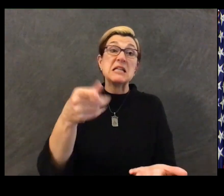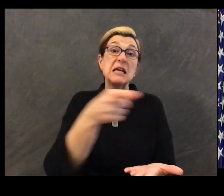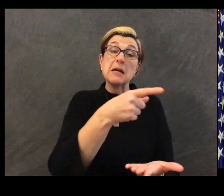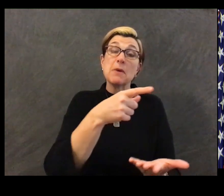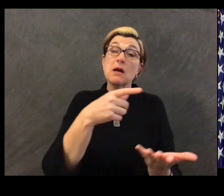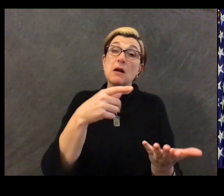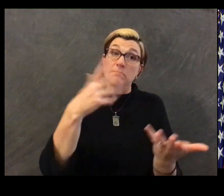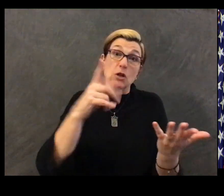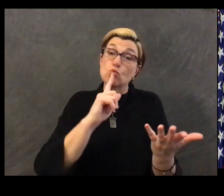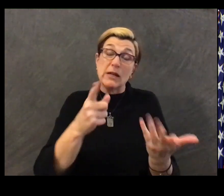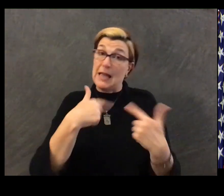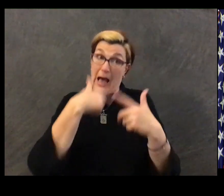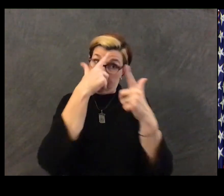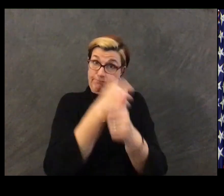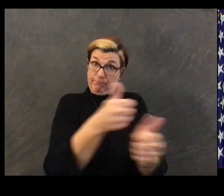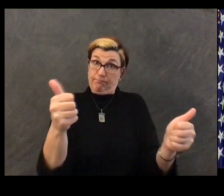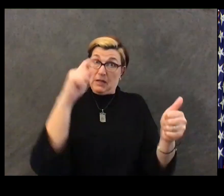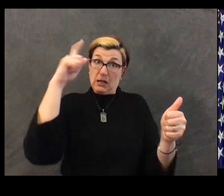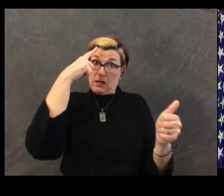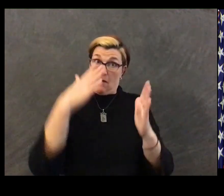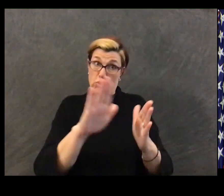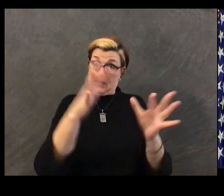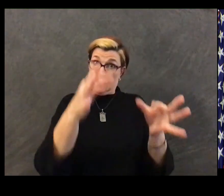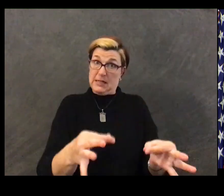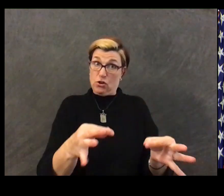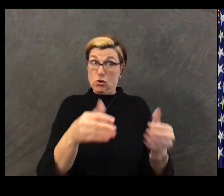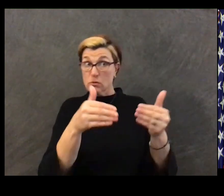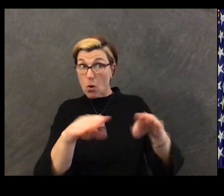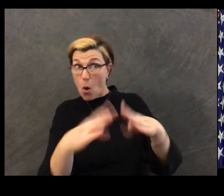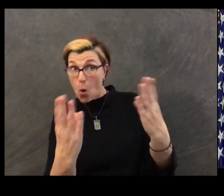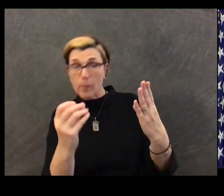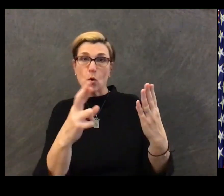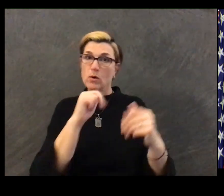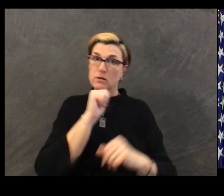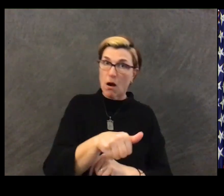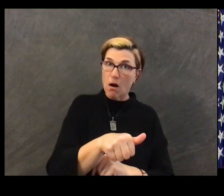is best but ideally they'll adhere wash your hands avoid close physical contact